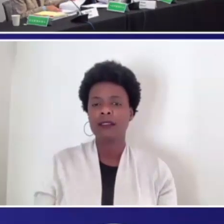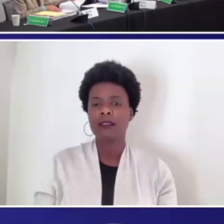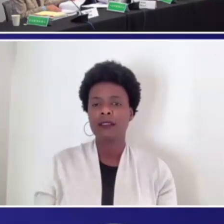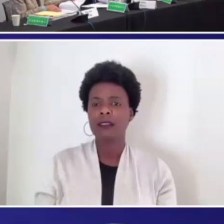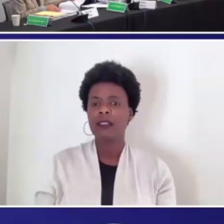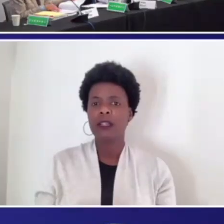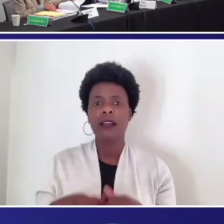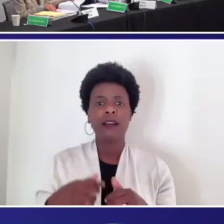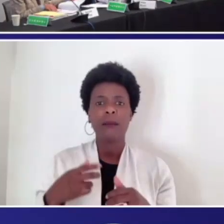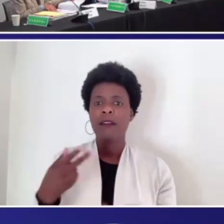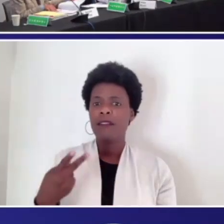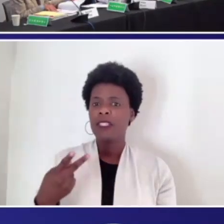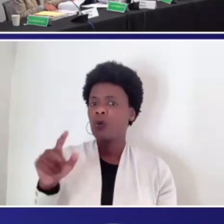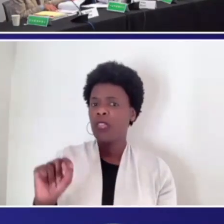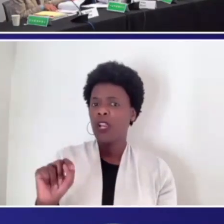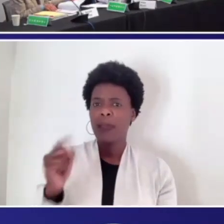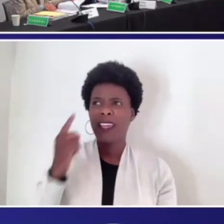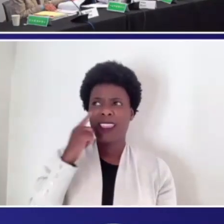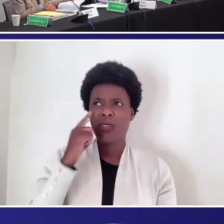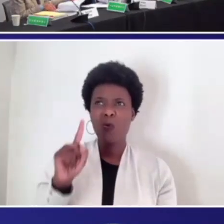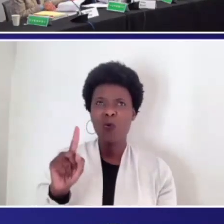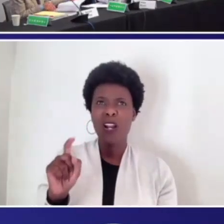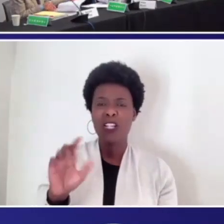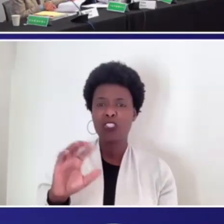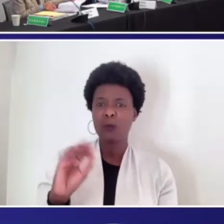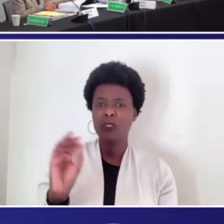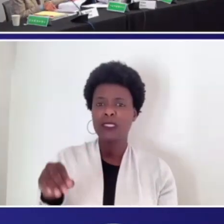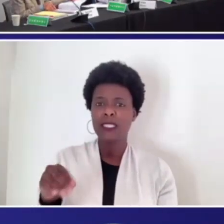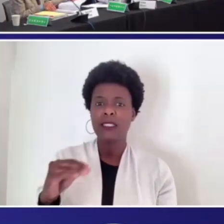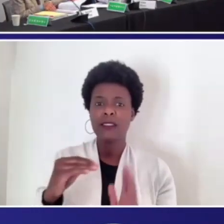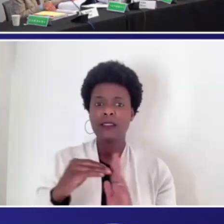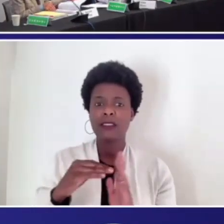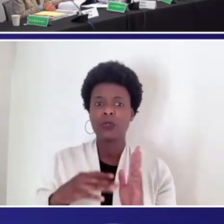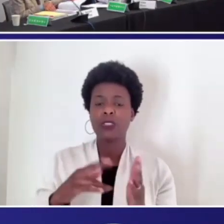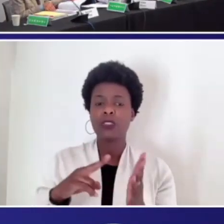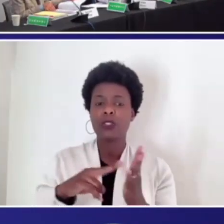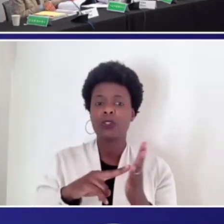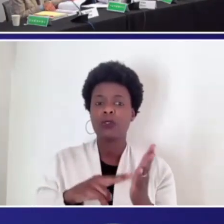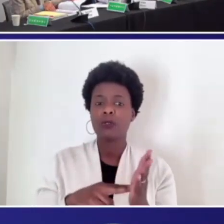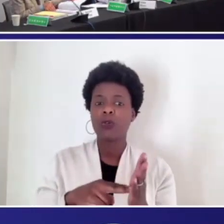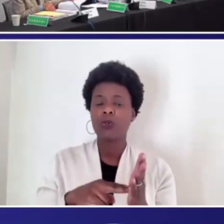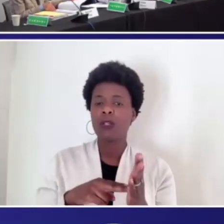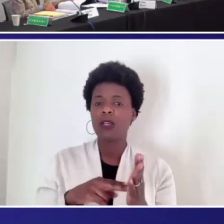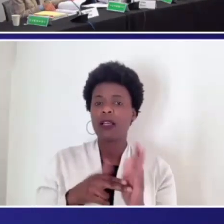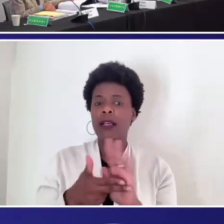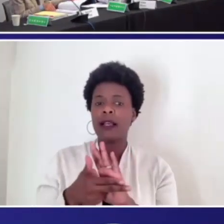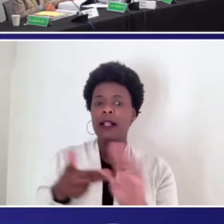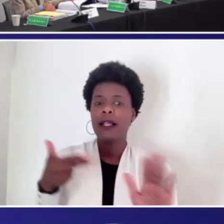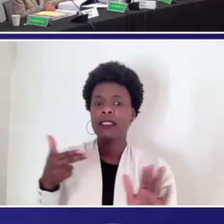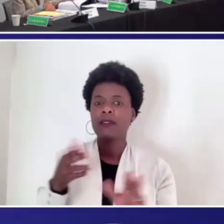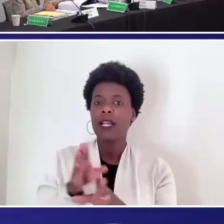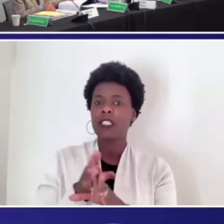100%, I think of the students were enrolled in a profession classified as a professional program under IPEDS. So it